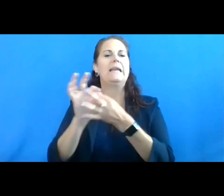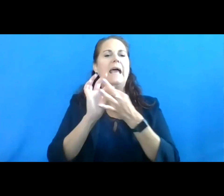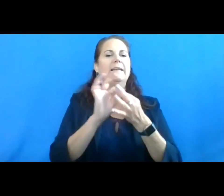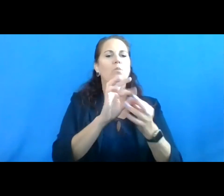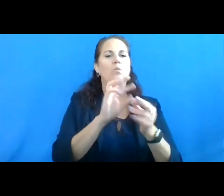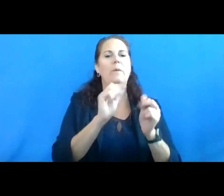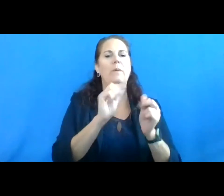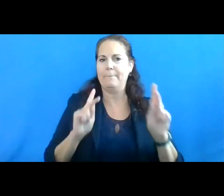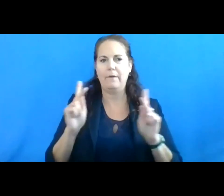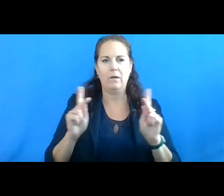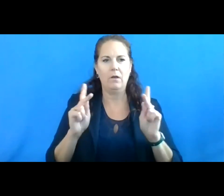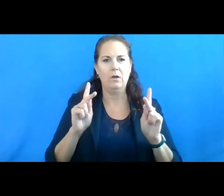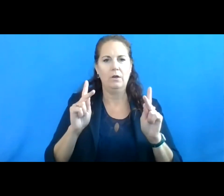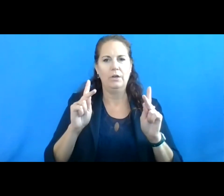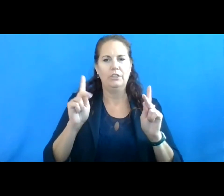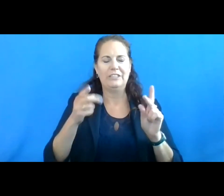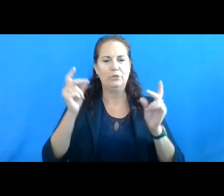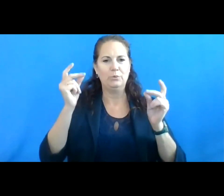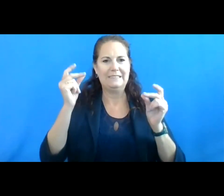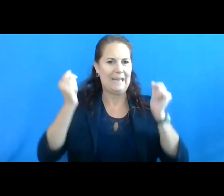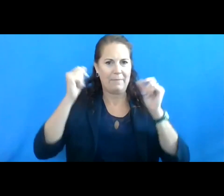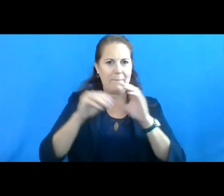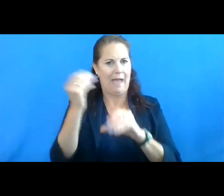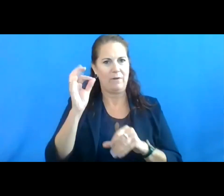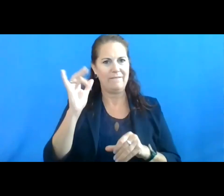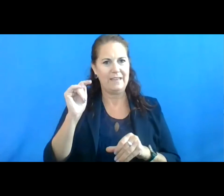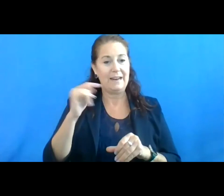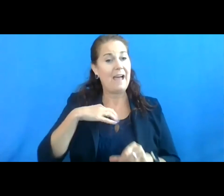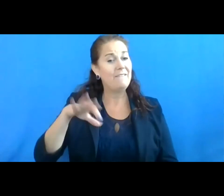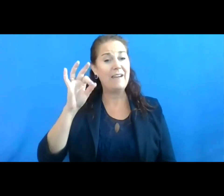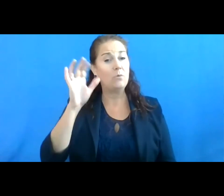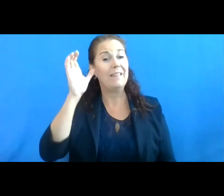them out of it and I found that just listening and not judging.